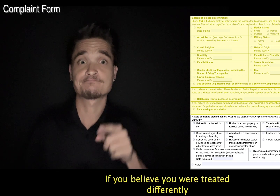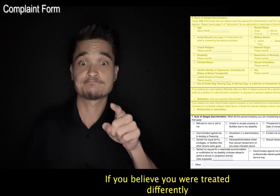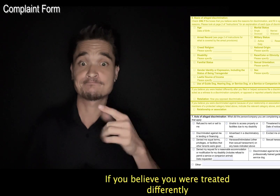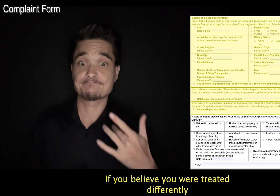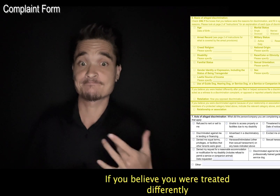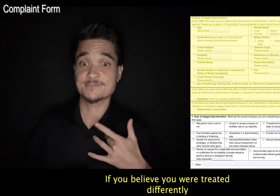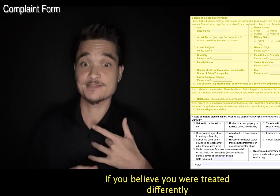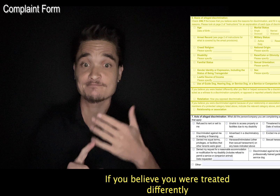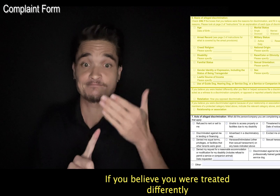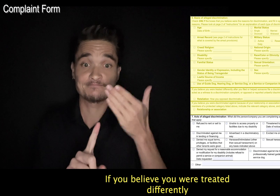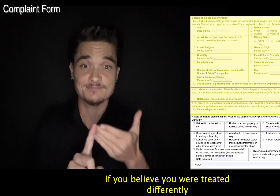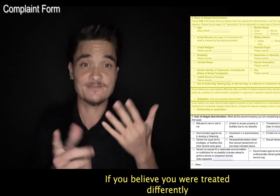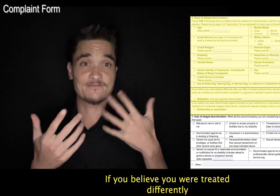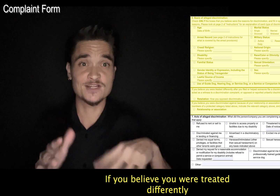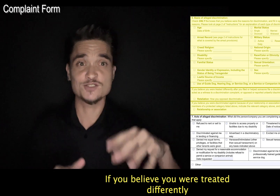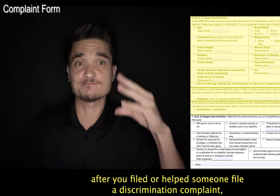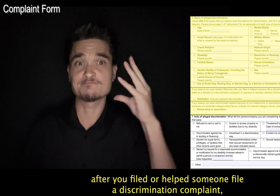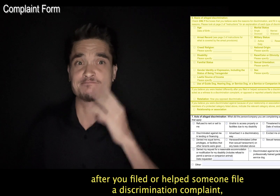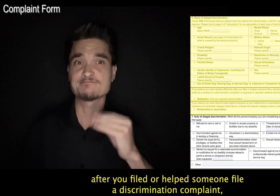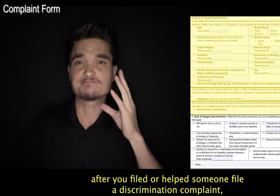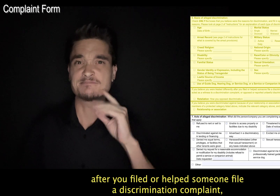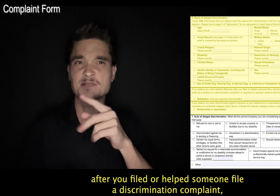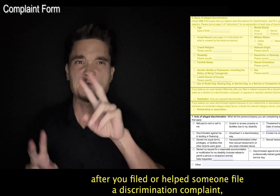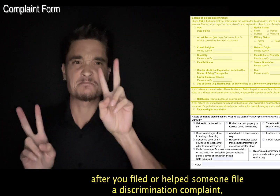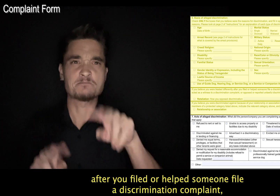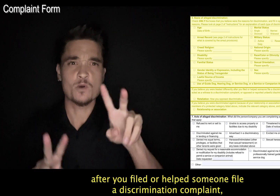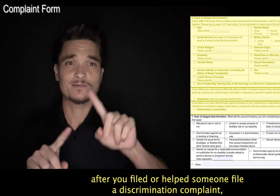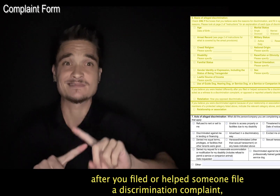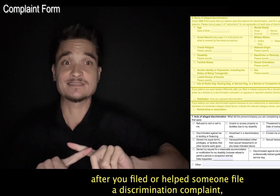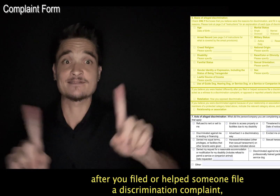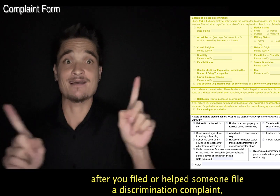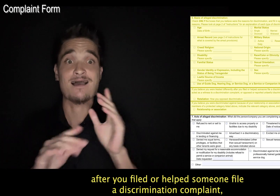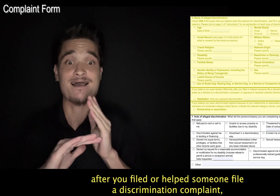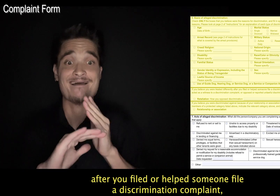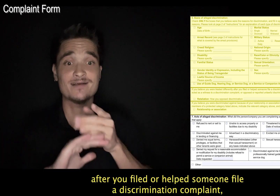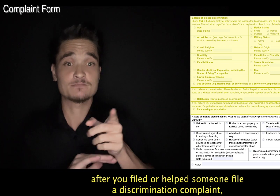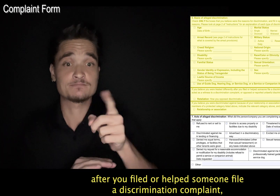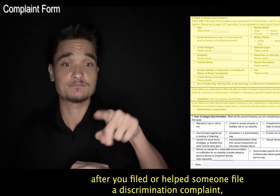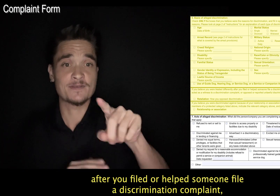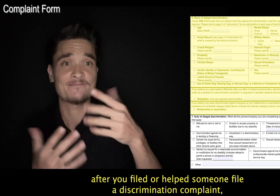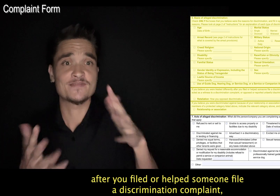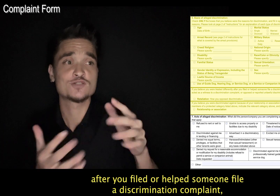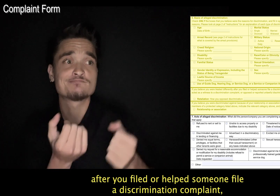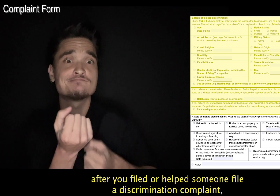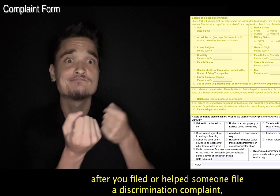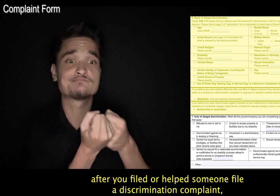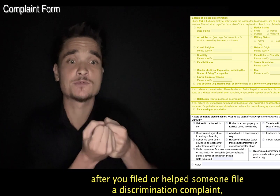If you believe you were treated differently after you filed or helped someone file a discrimination complaint,